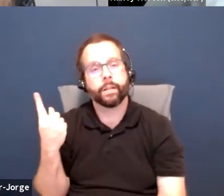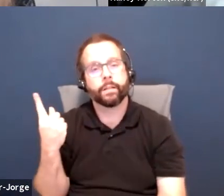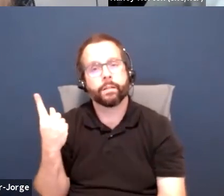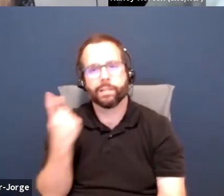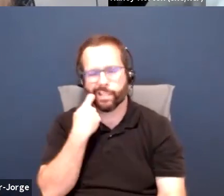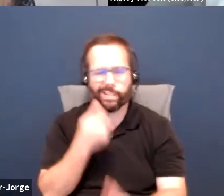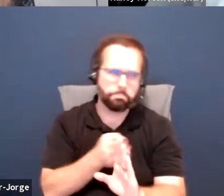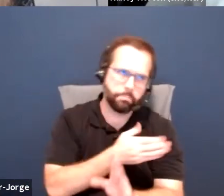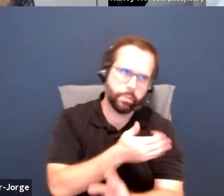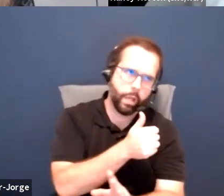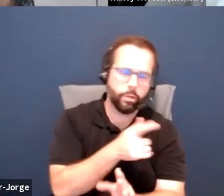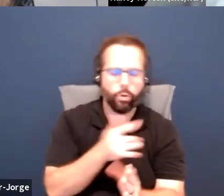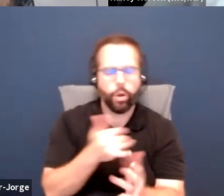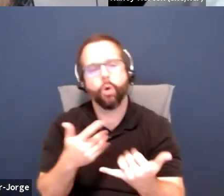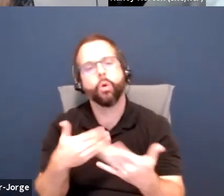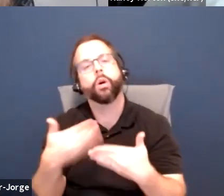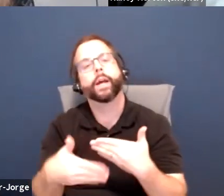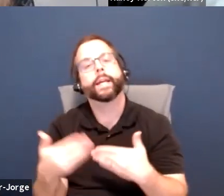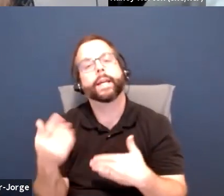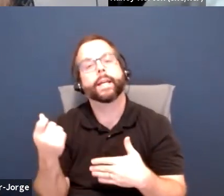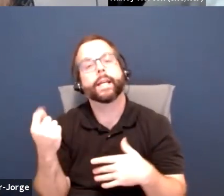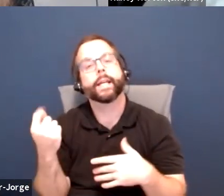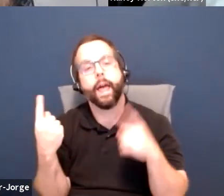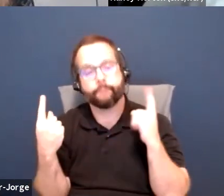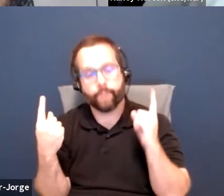Okay, moving onto slide number 11.